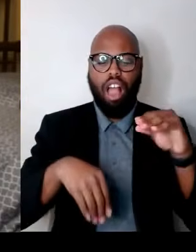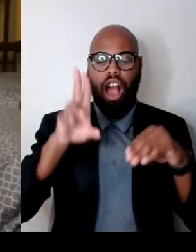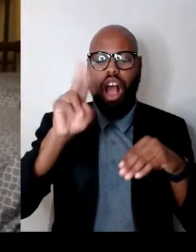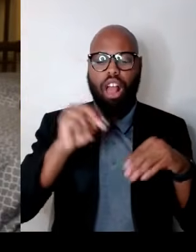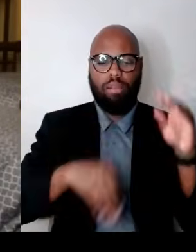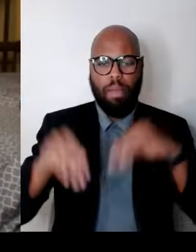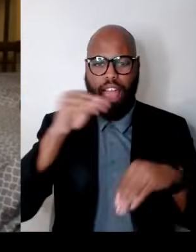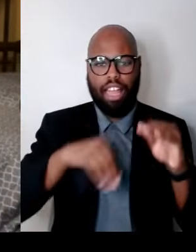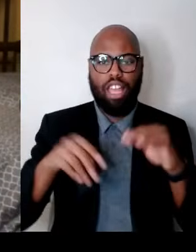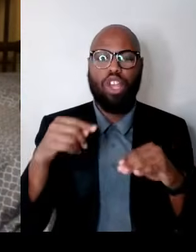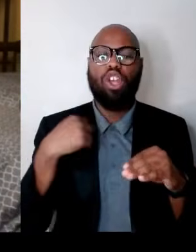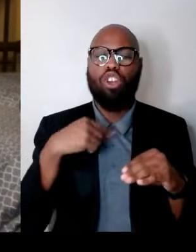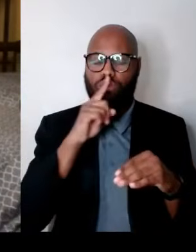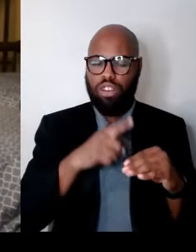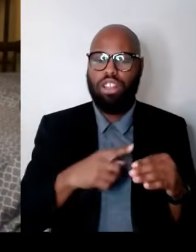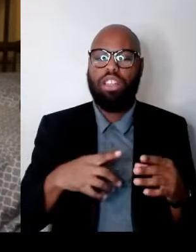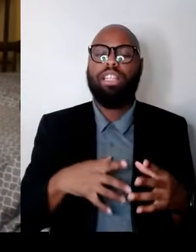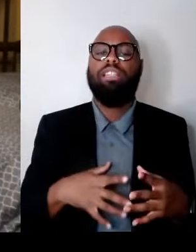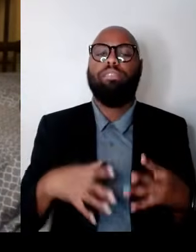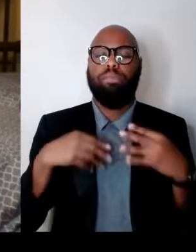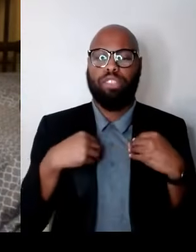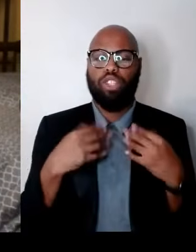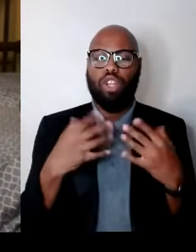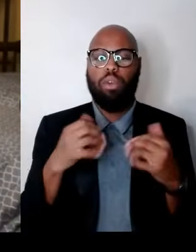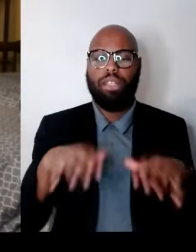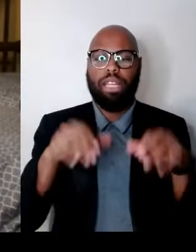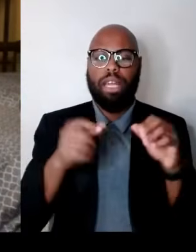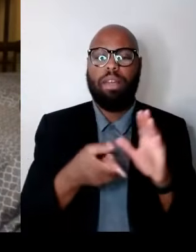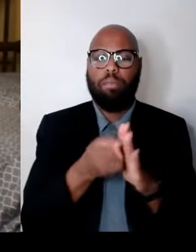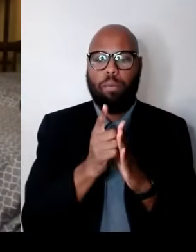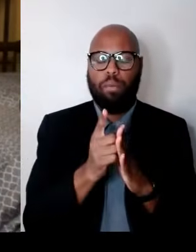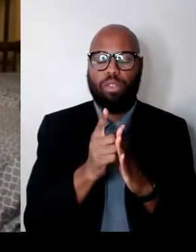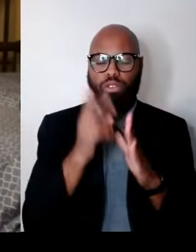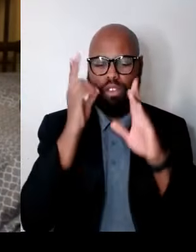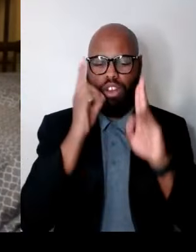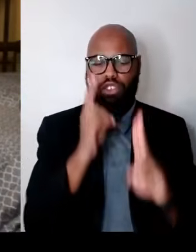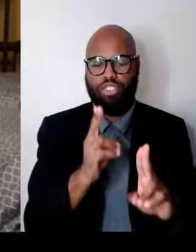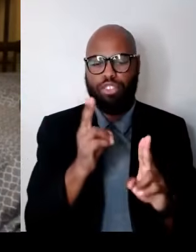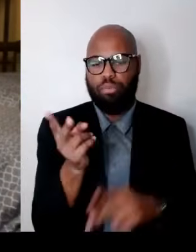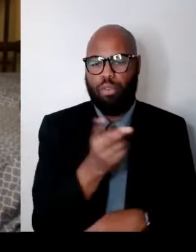And so I just wanna take a moment to honor them and give my gratitude to them.